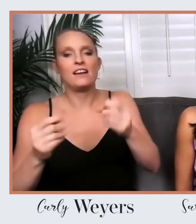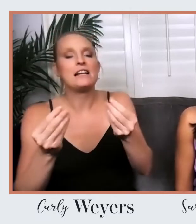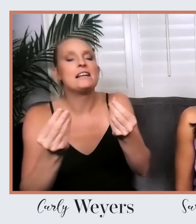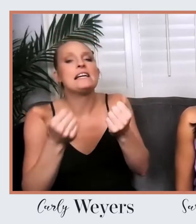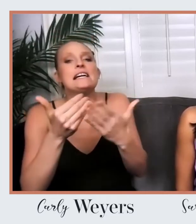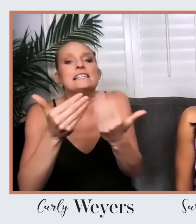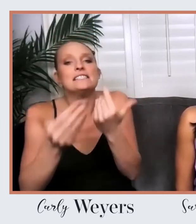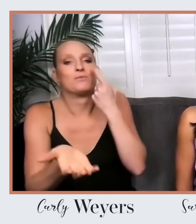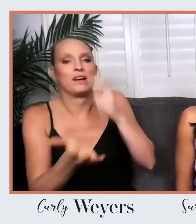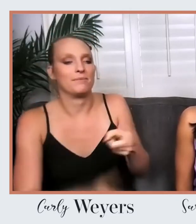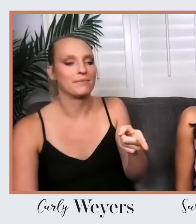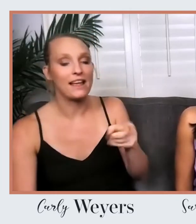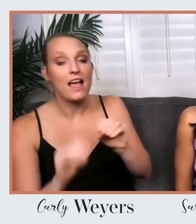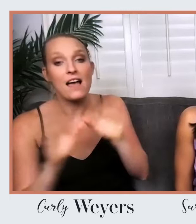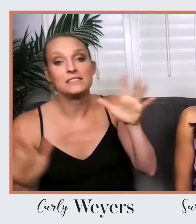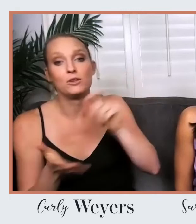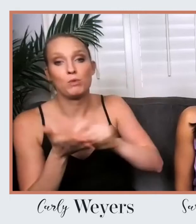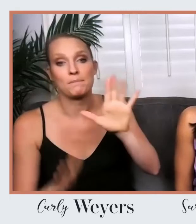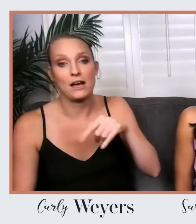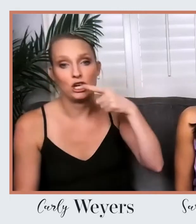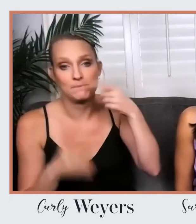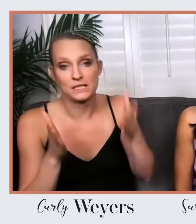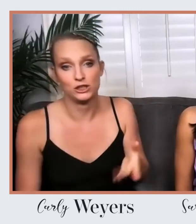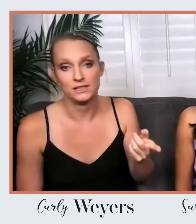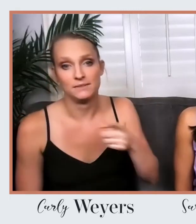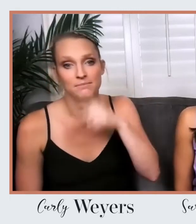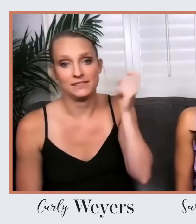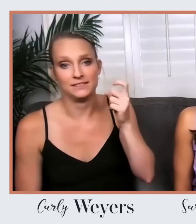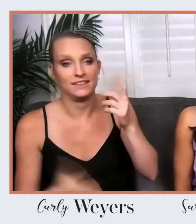I can instantly recognize when it's written by a hearing person,